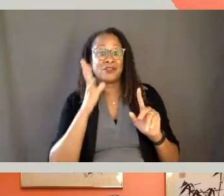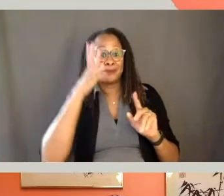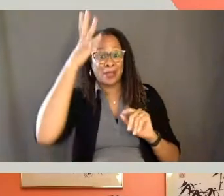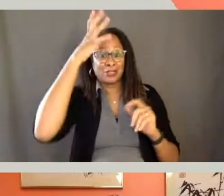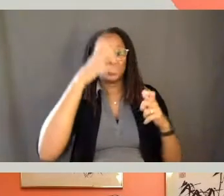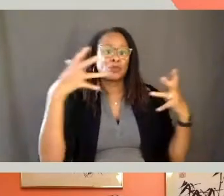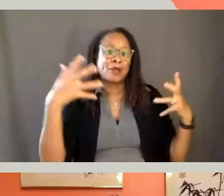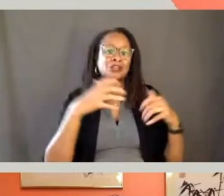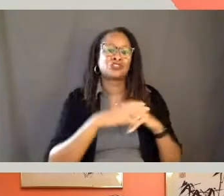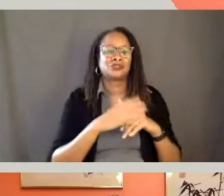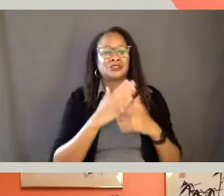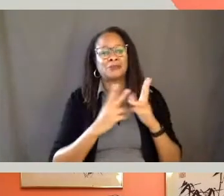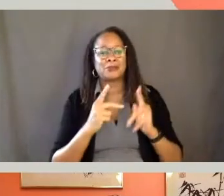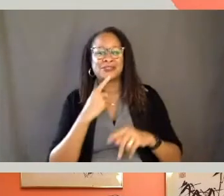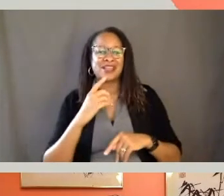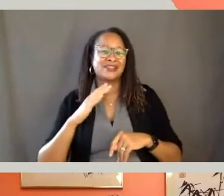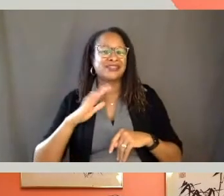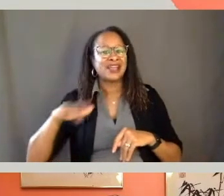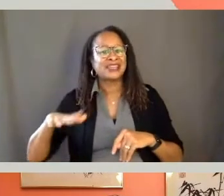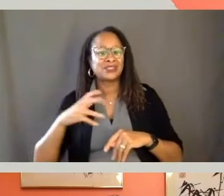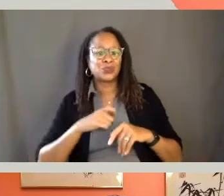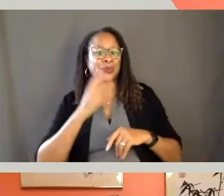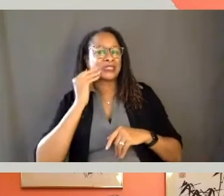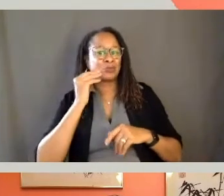like in this telling of this story."